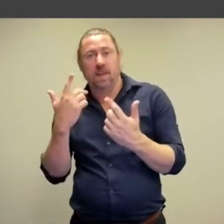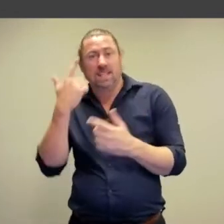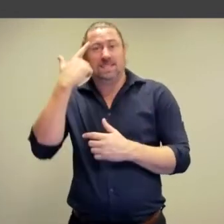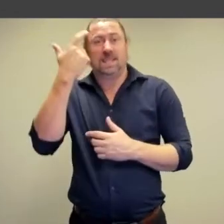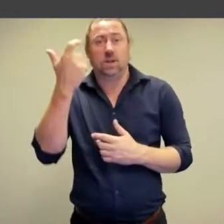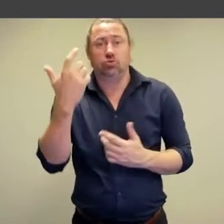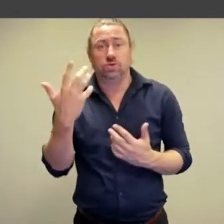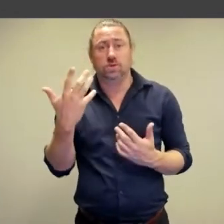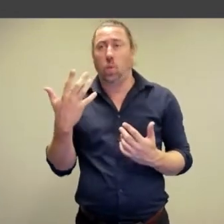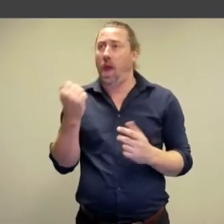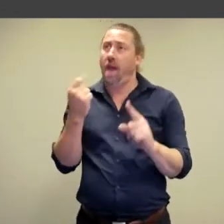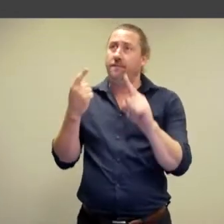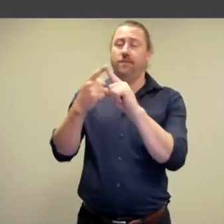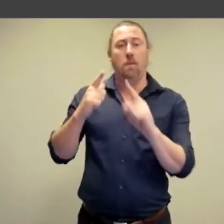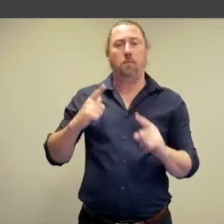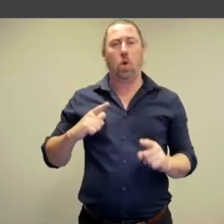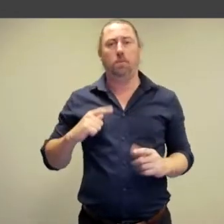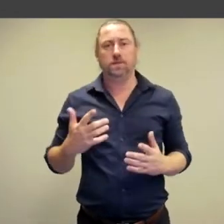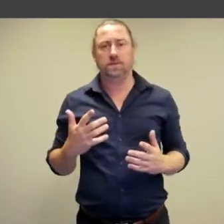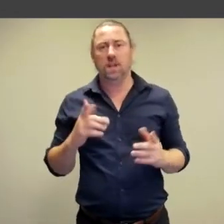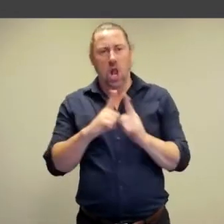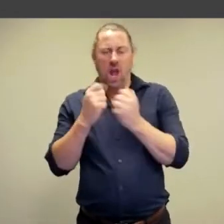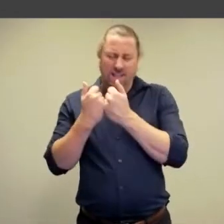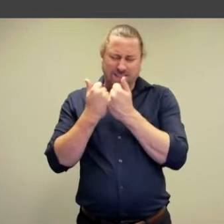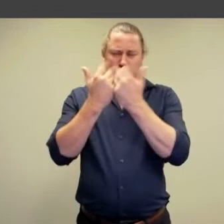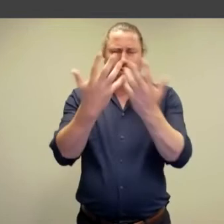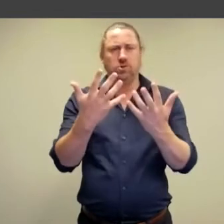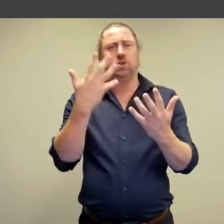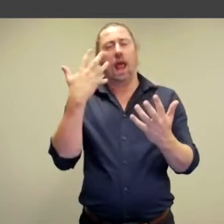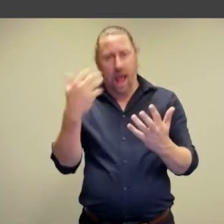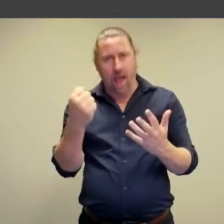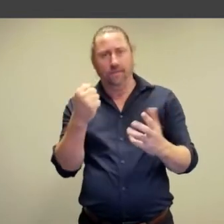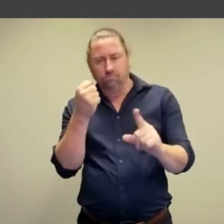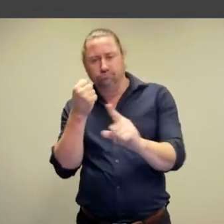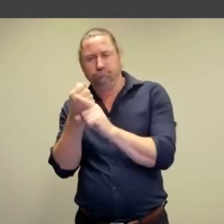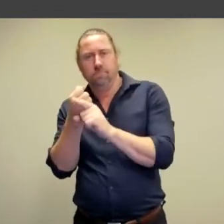same way that destruction